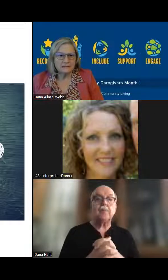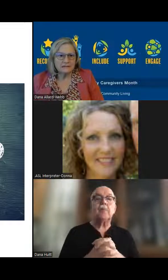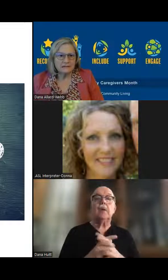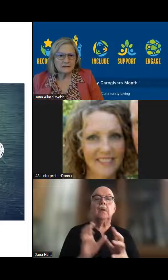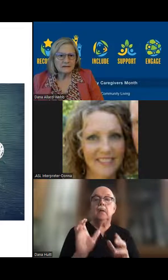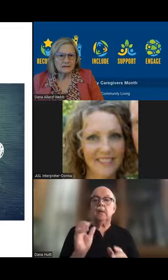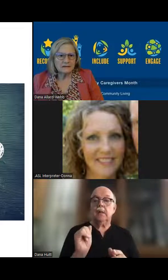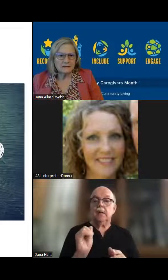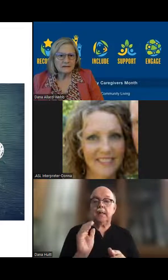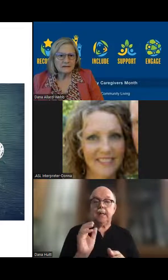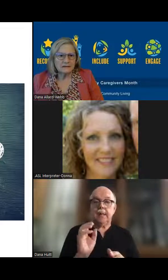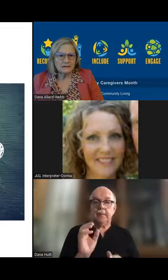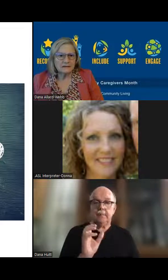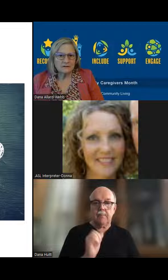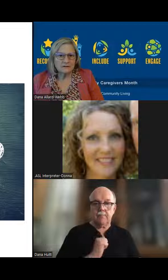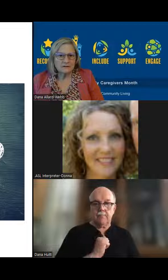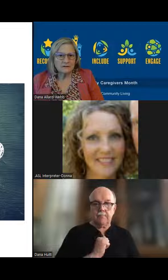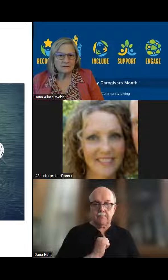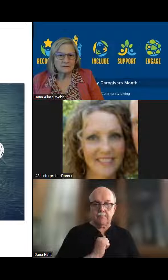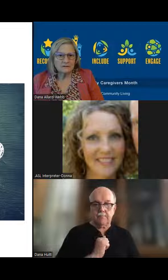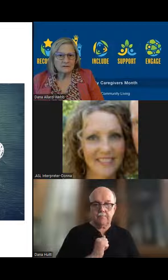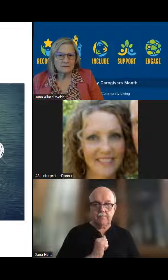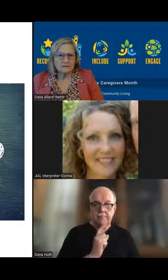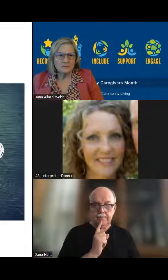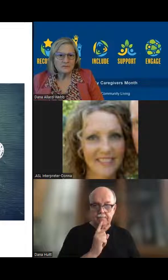. And then navigating through all the different processes that are involved, and